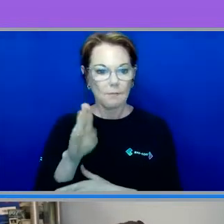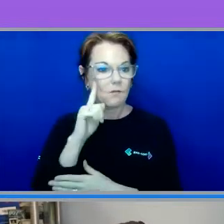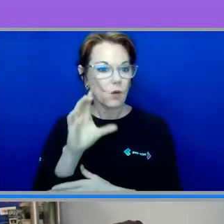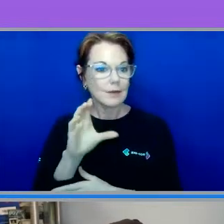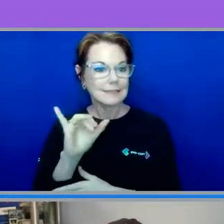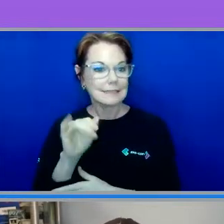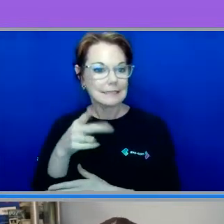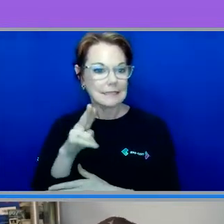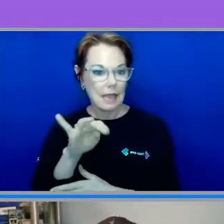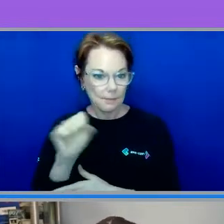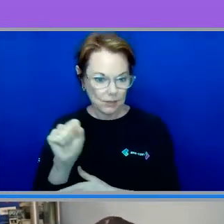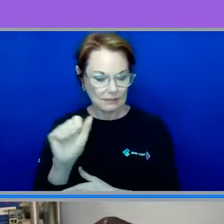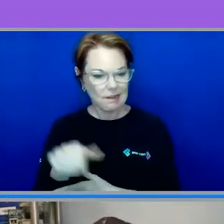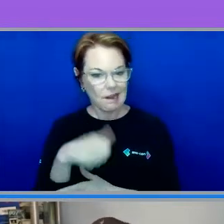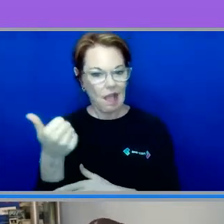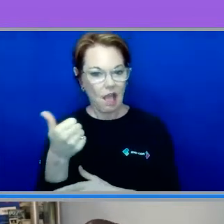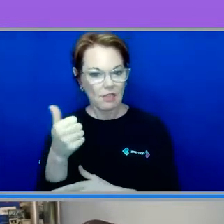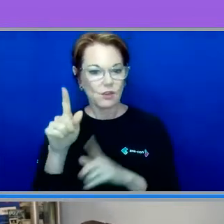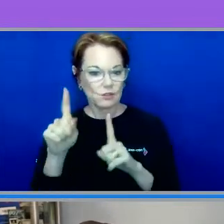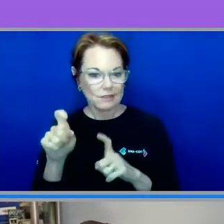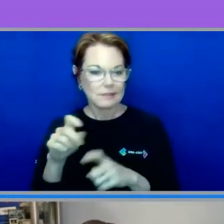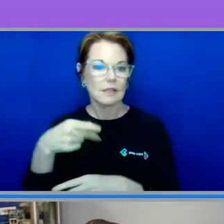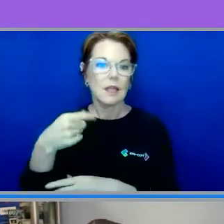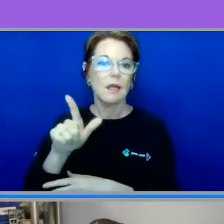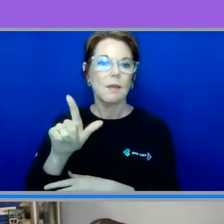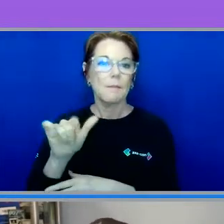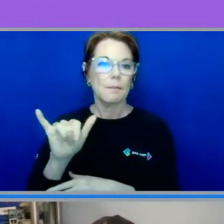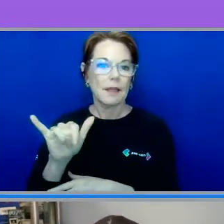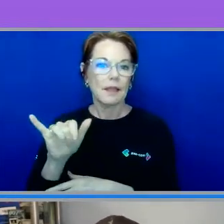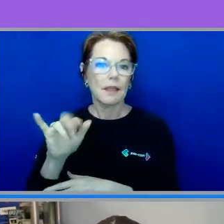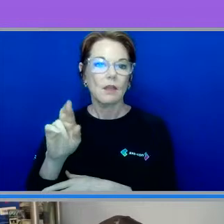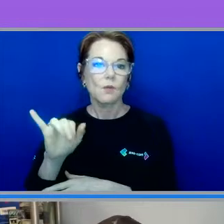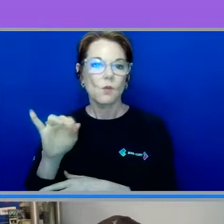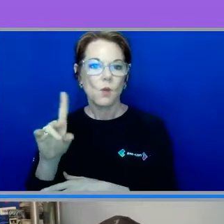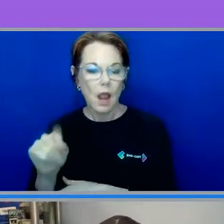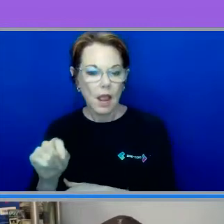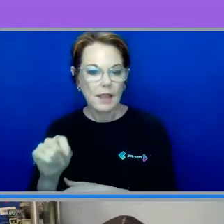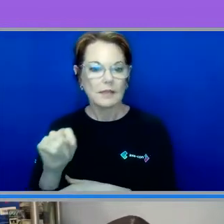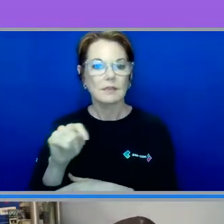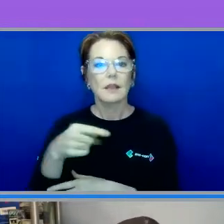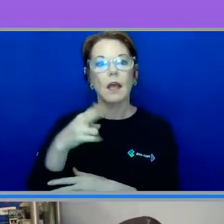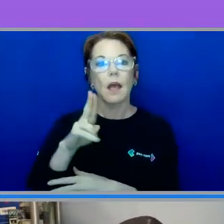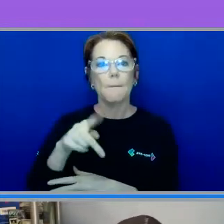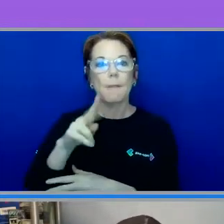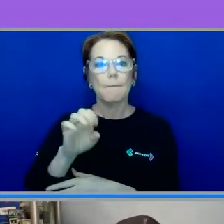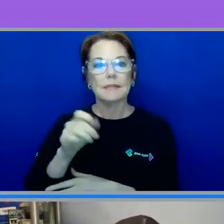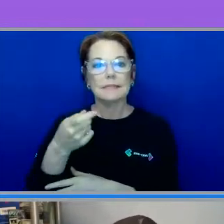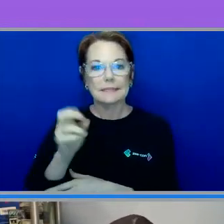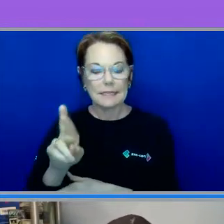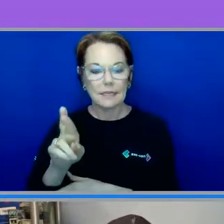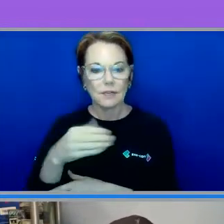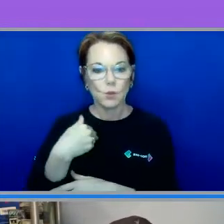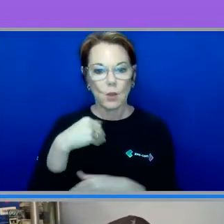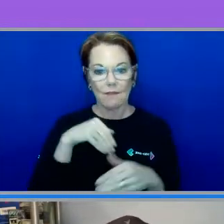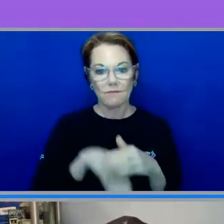testing frameworks. For example, playwright, puppeteer and